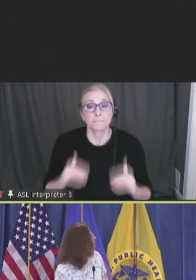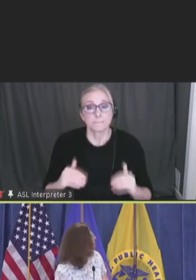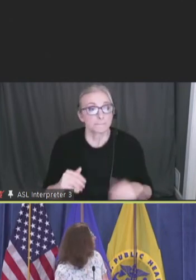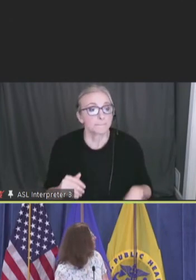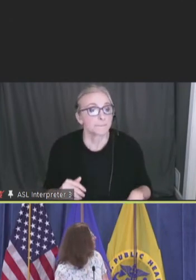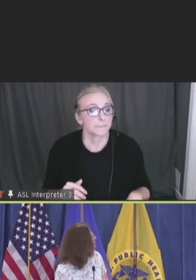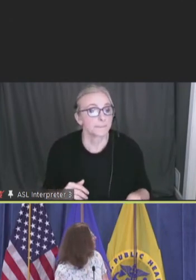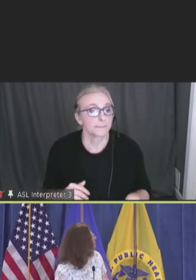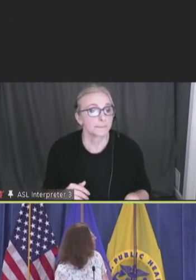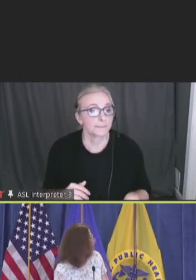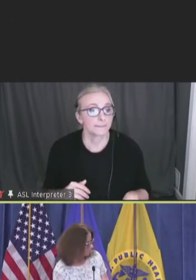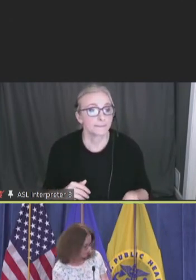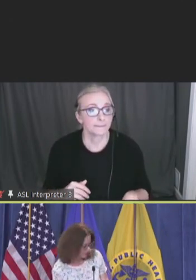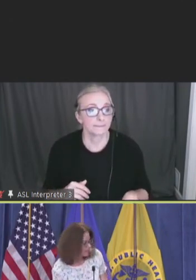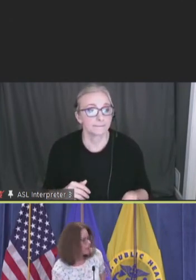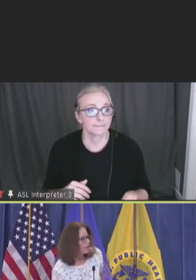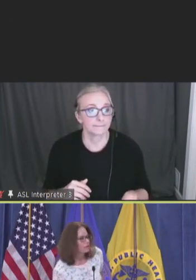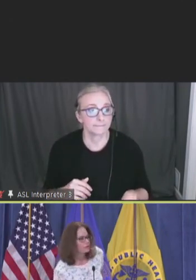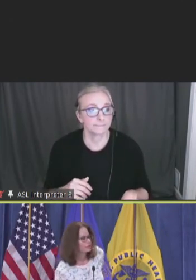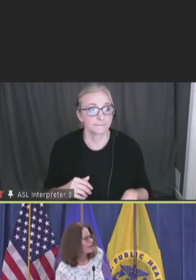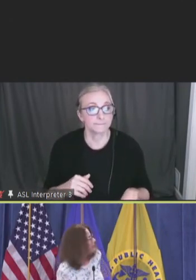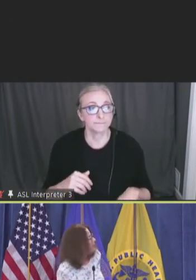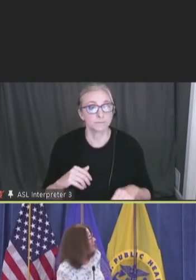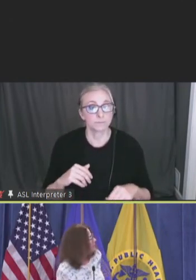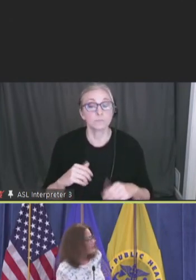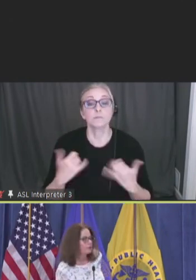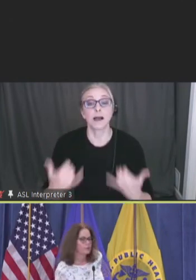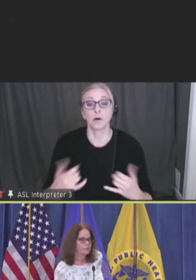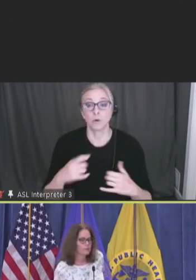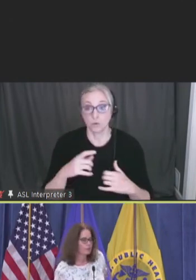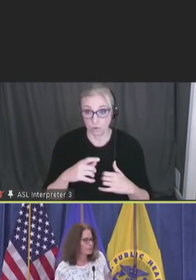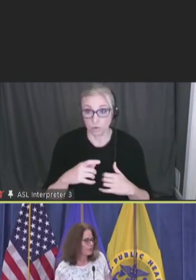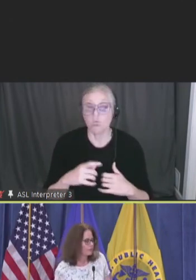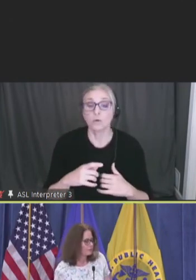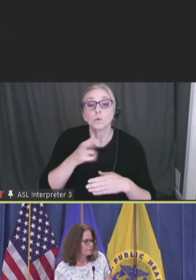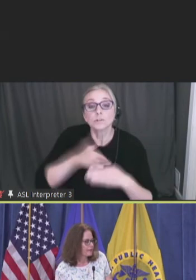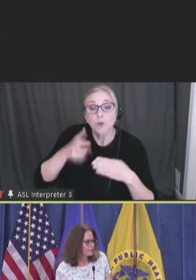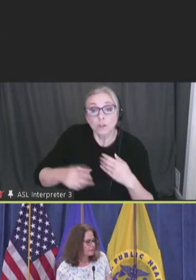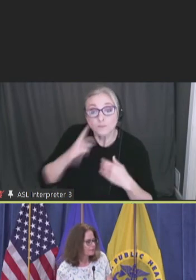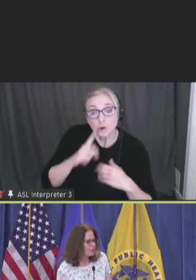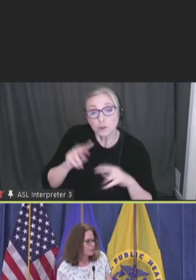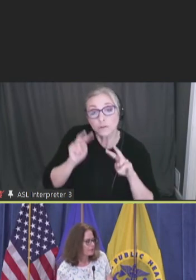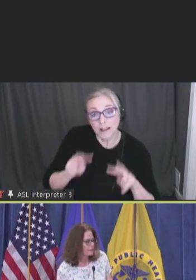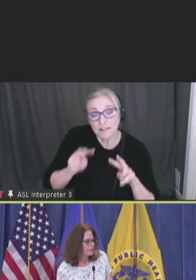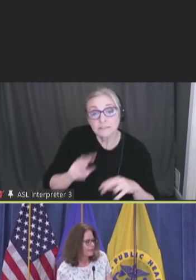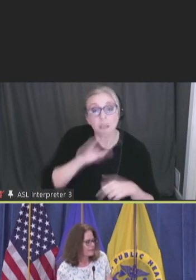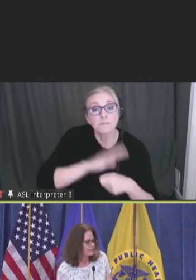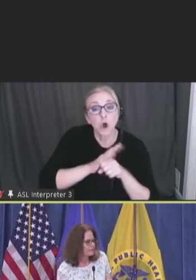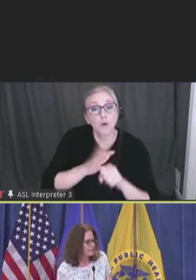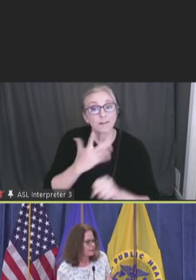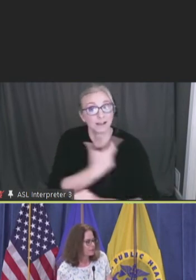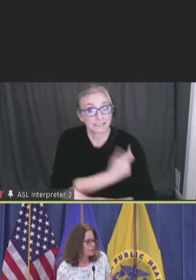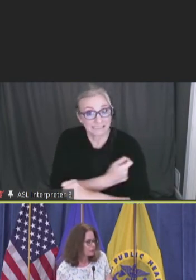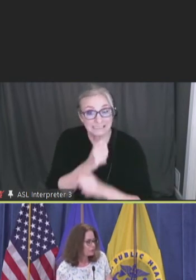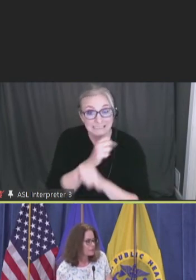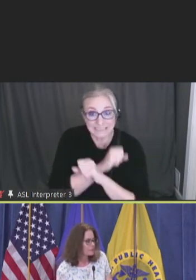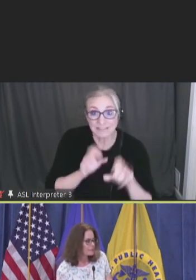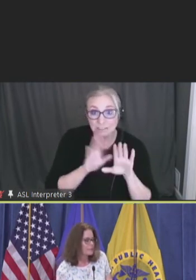So, now getting into the results of the surveillance of COVID-19 vaccine safety in children 6 months